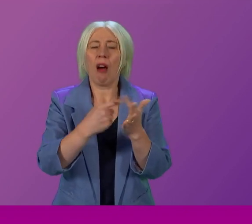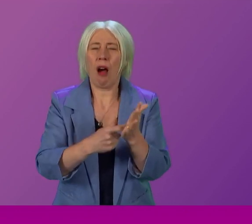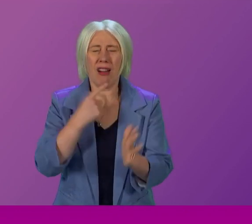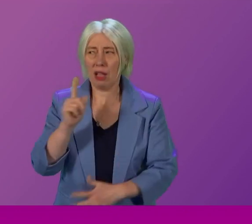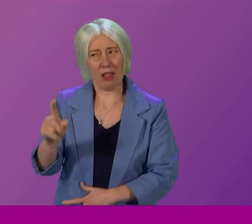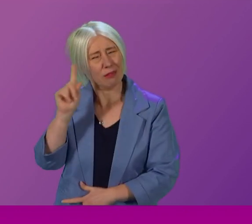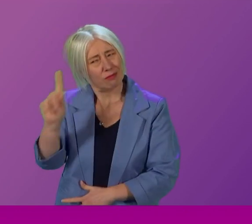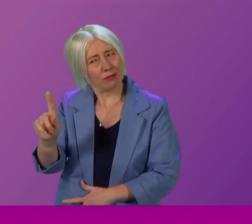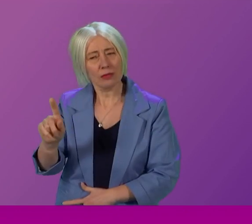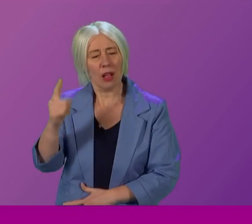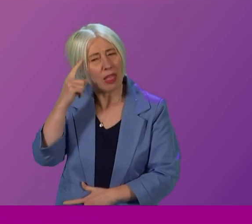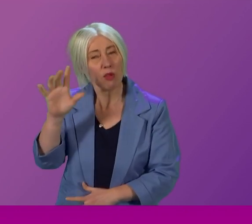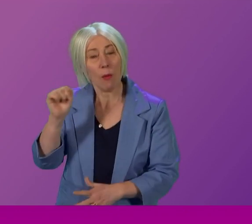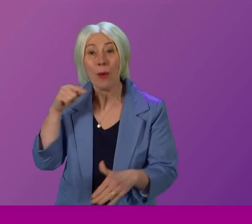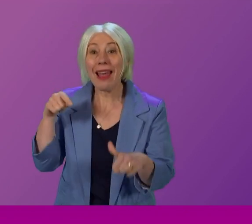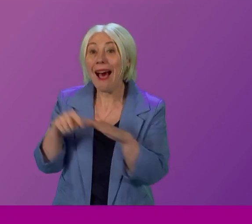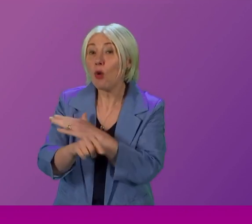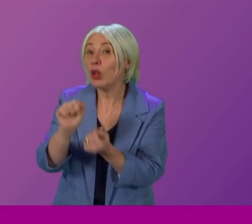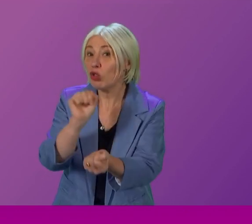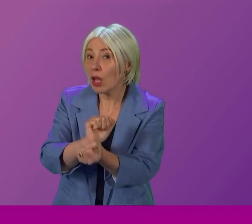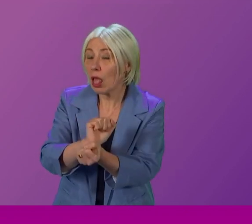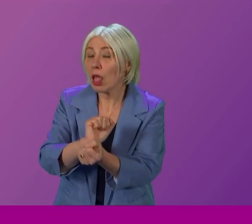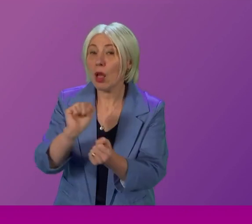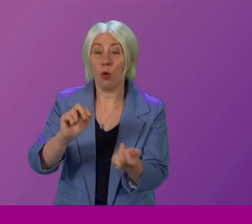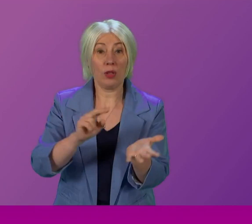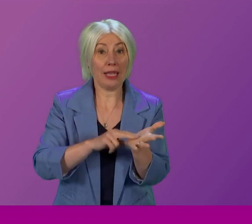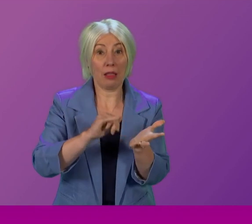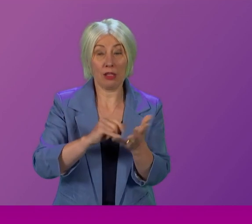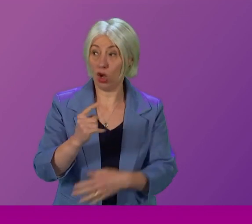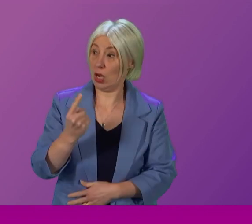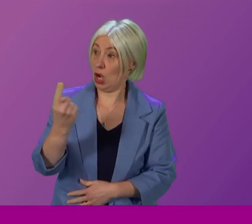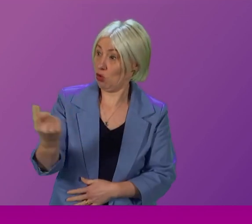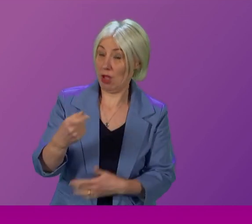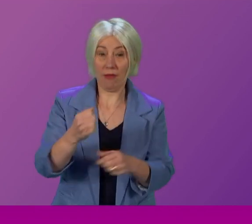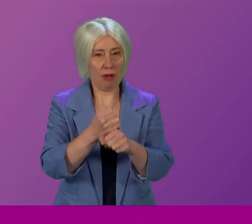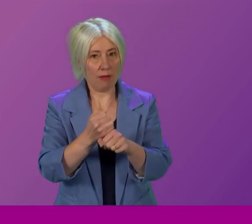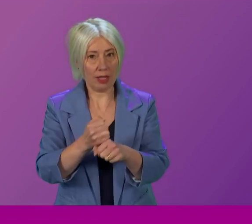comes out of jail, will the First Minister and her Government consider him a man or a woman?